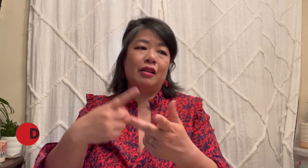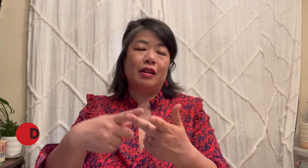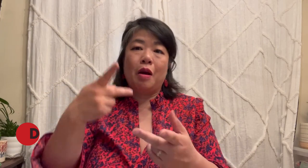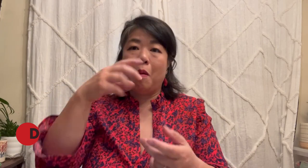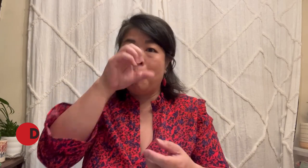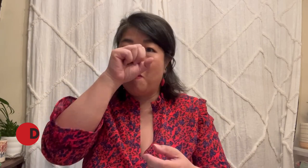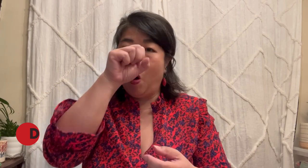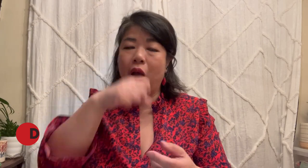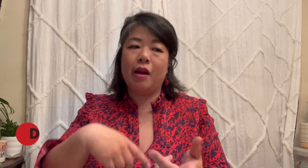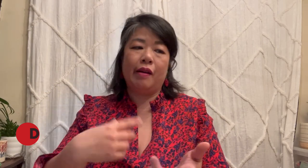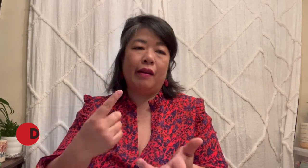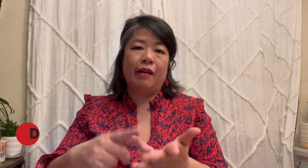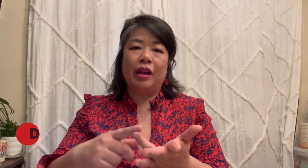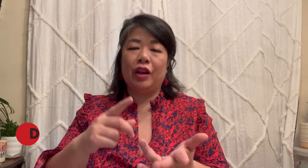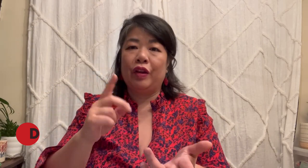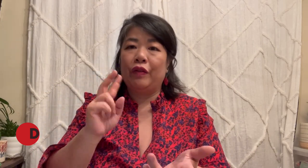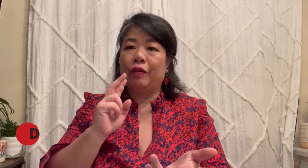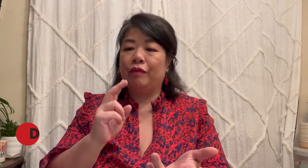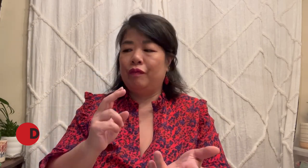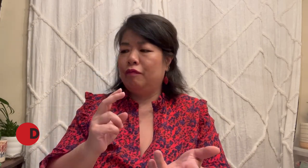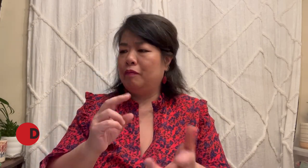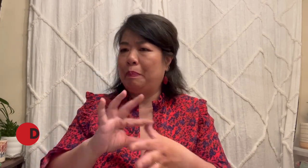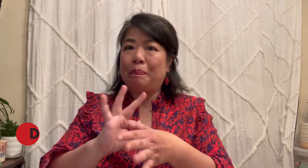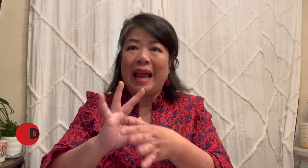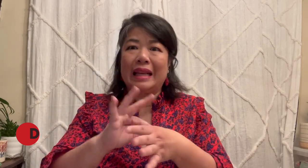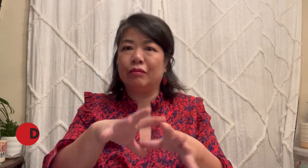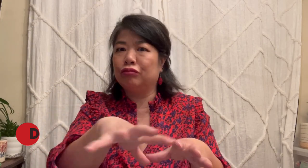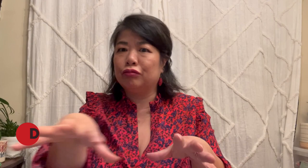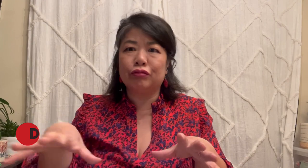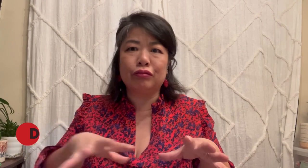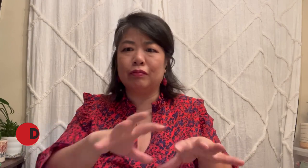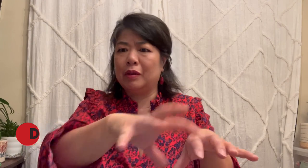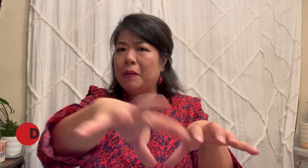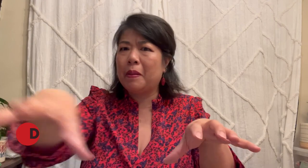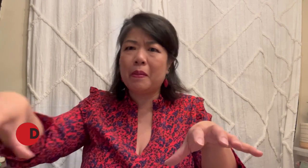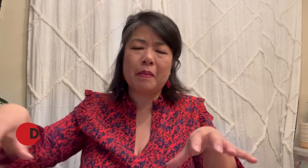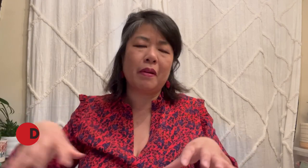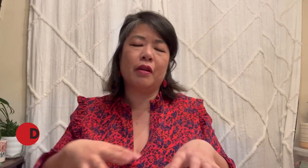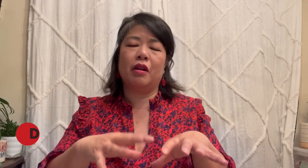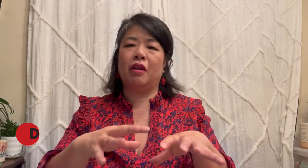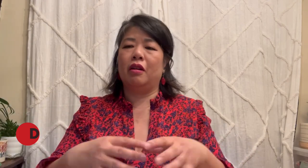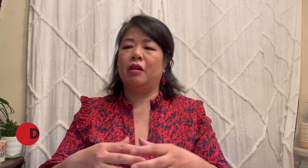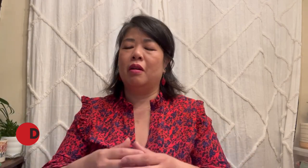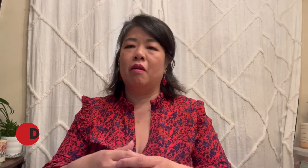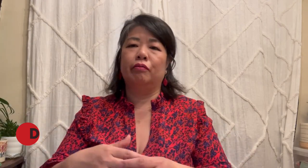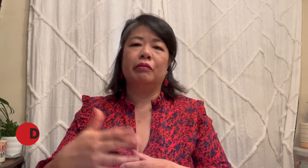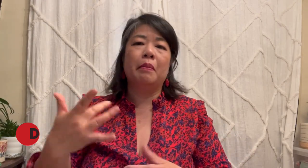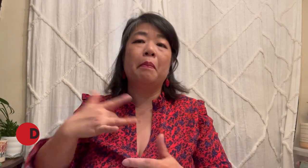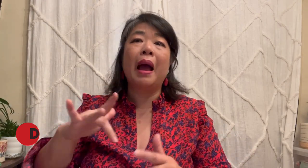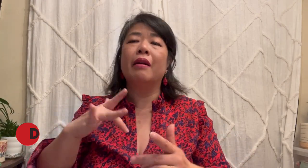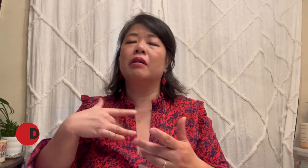a lot of food like vegetables, noodles, Chinese sausage, meat, etc.